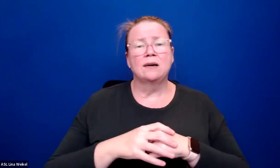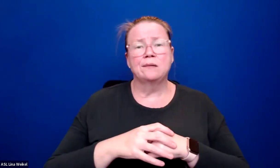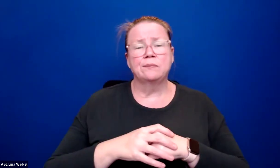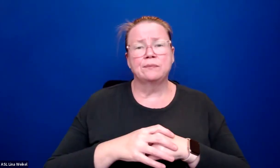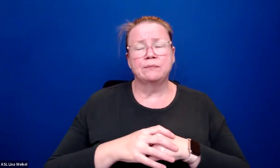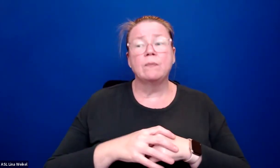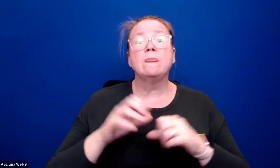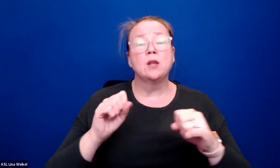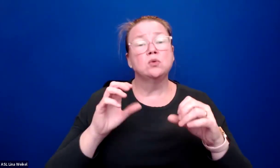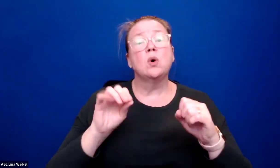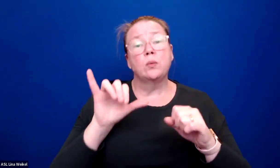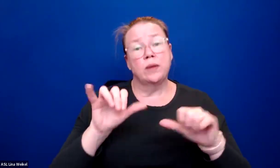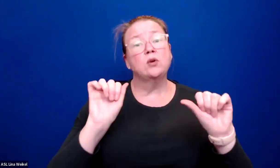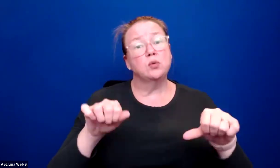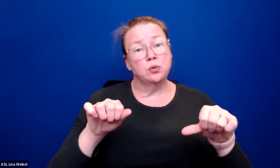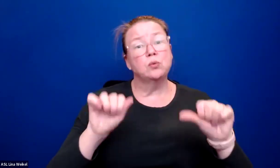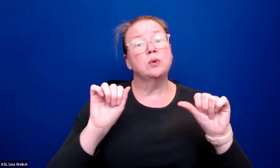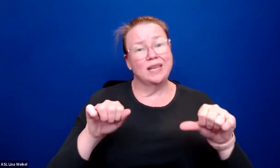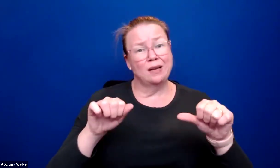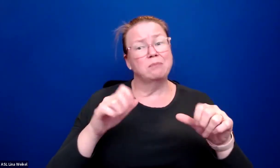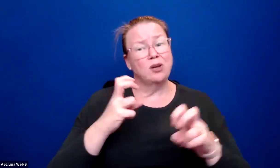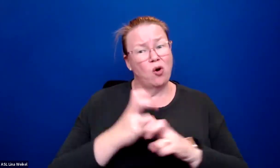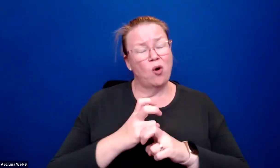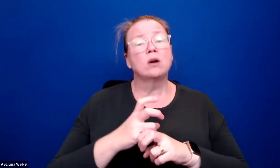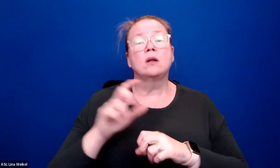Elissa w/ APRIL: so that can be that can be tricky. And that was another